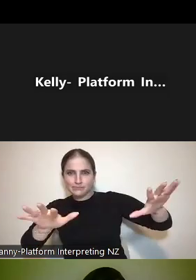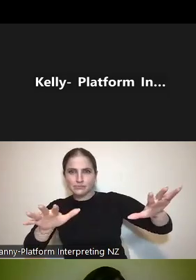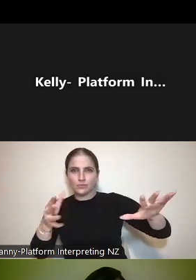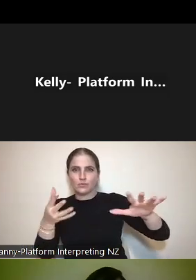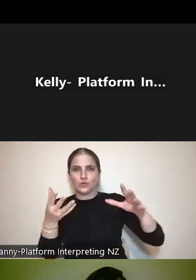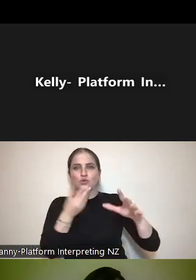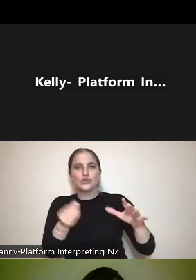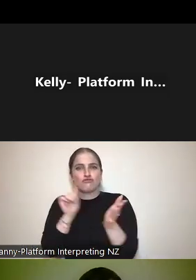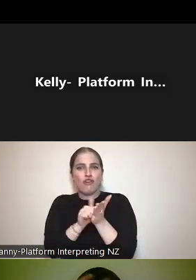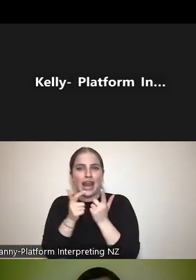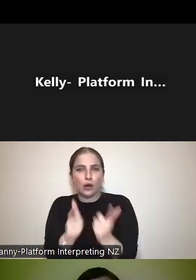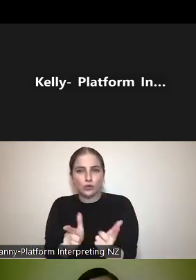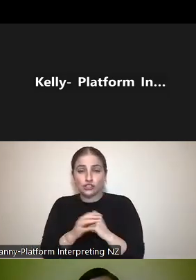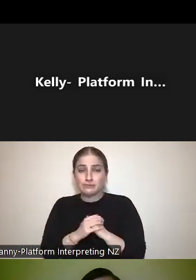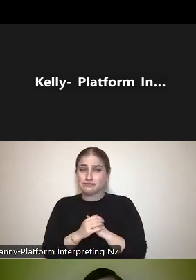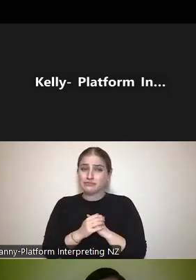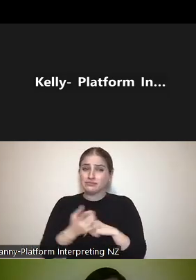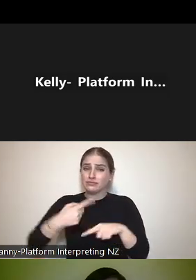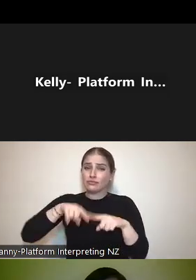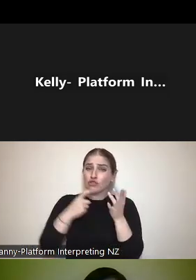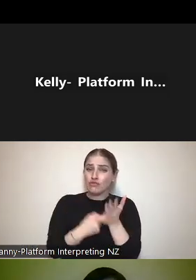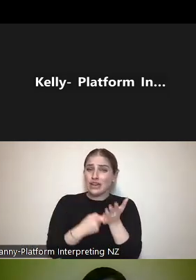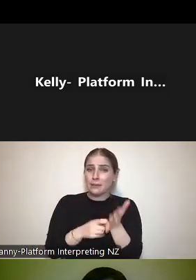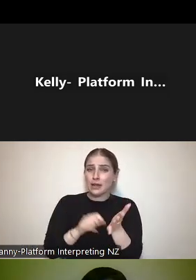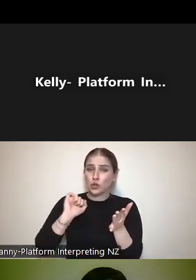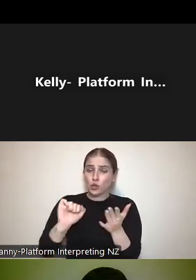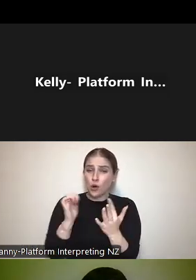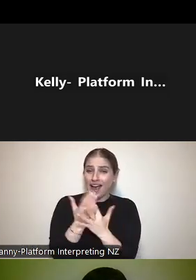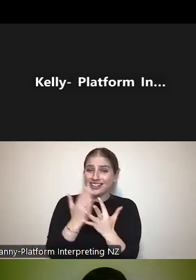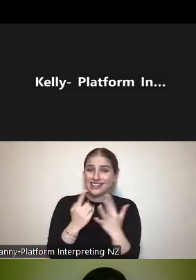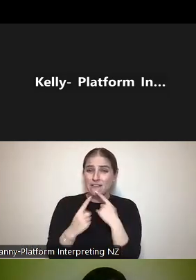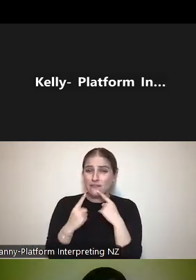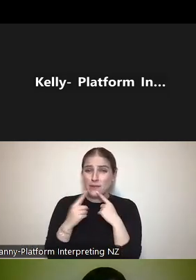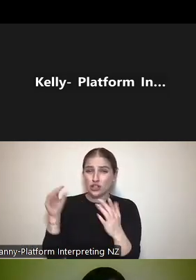We recommend that you put your access information on the top of all of your communications.